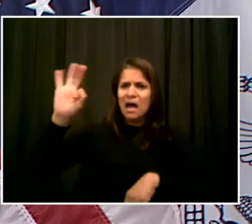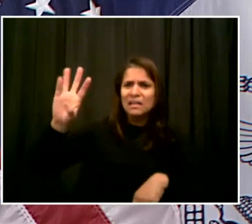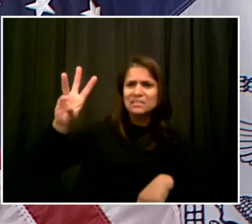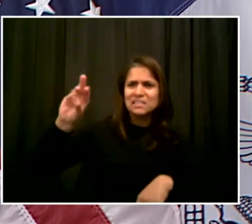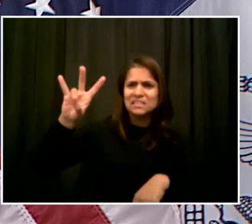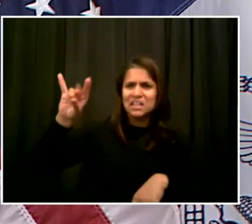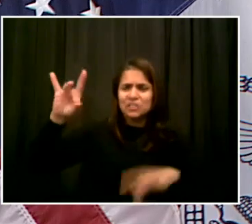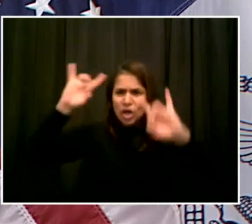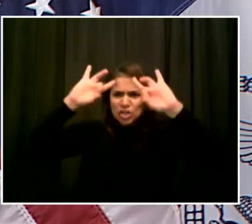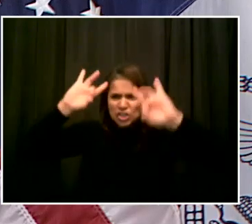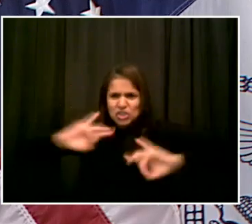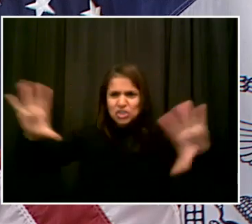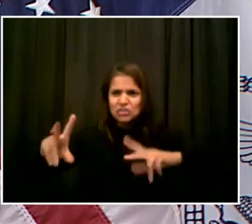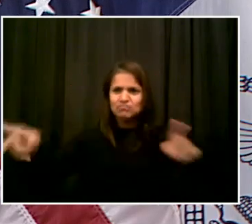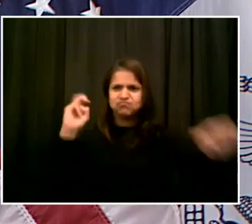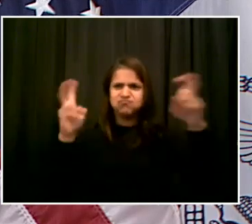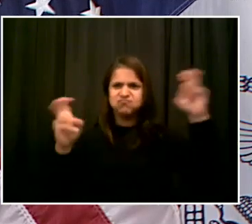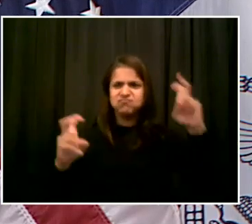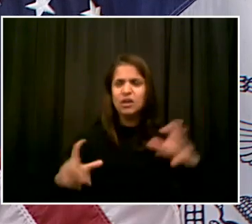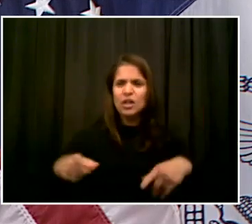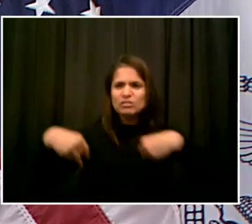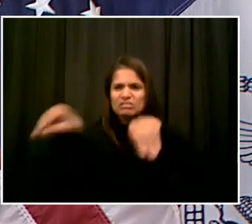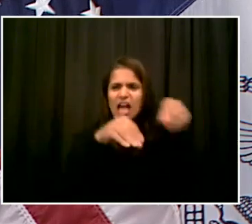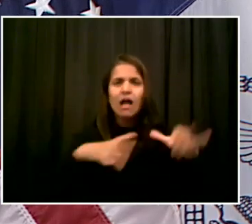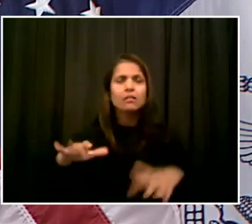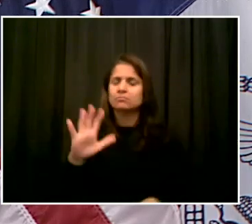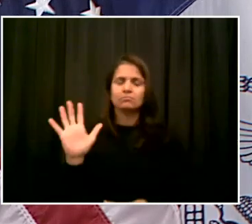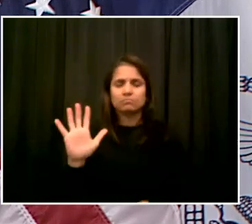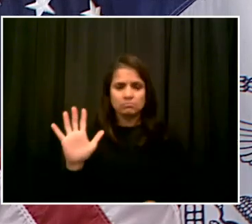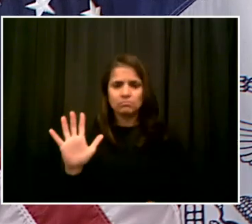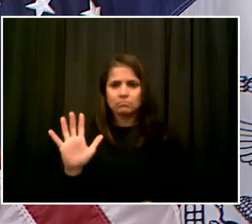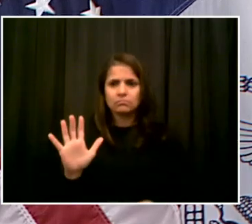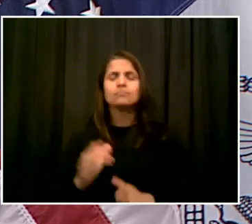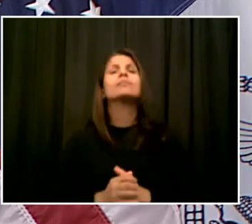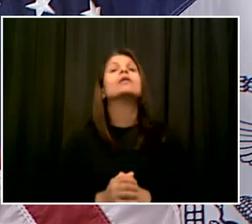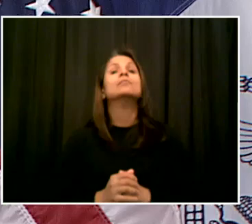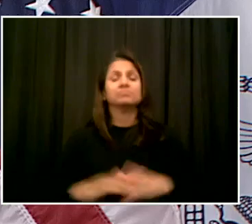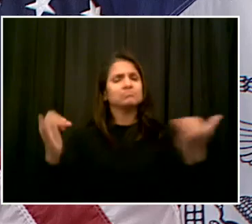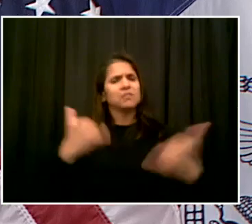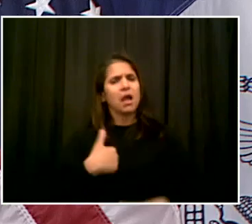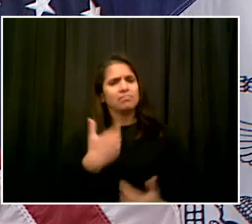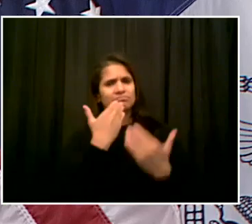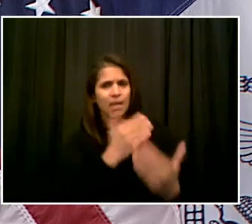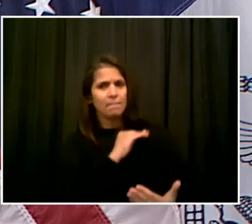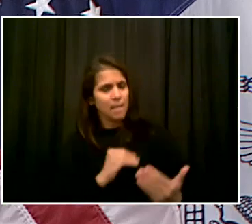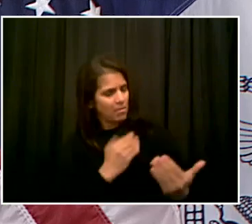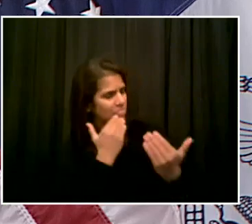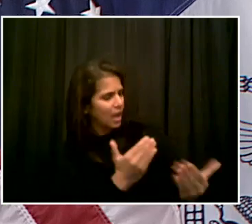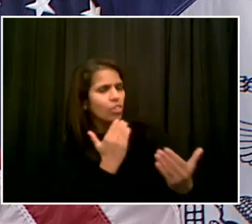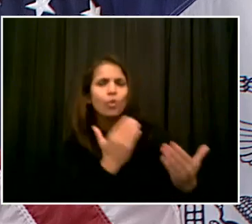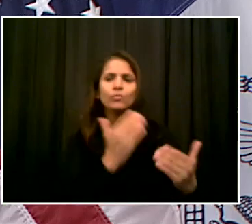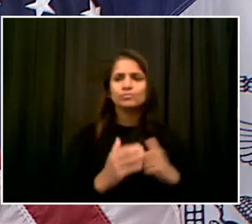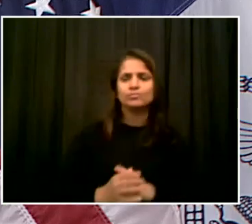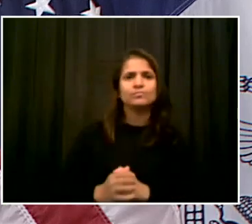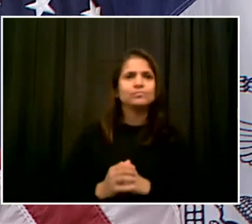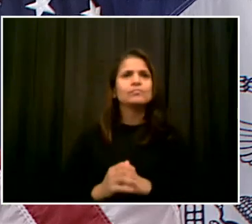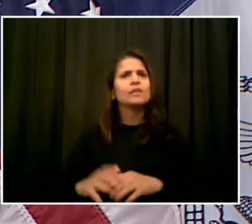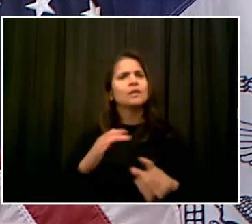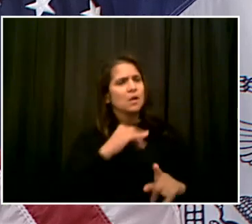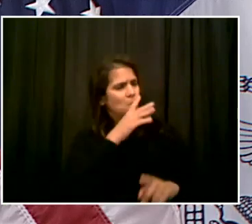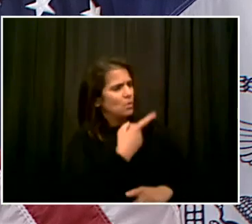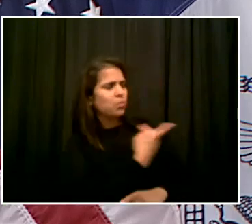THANK YOU.